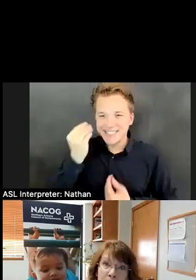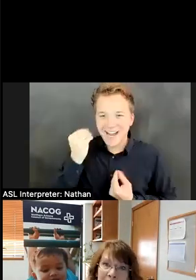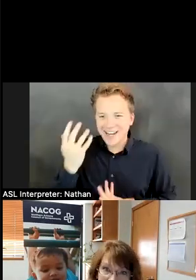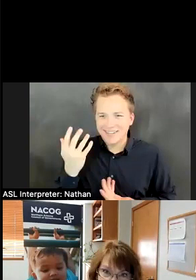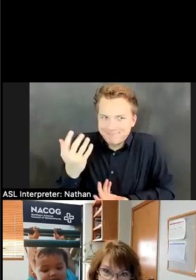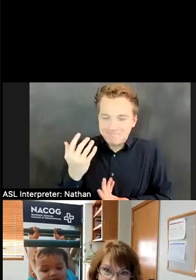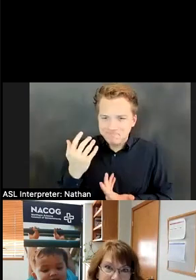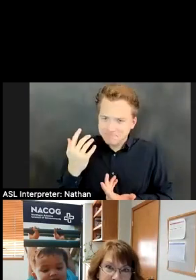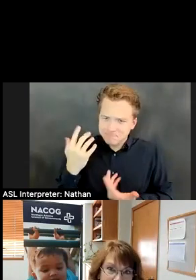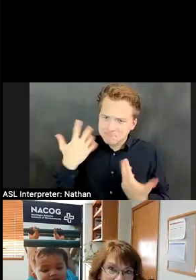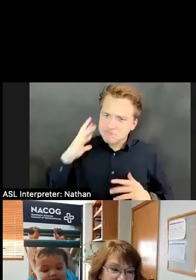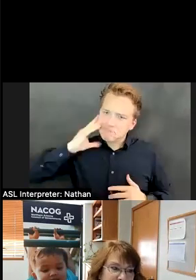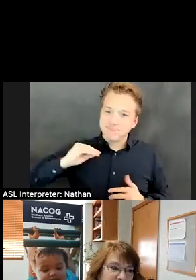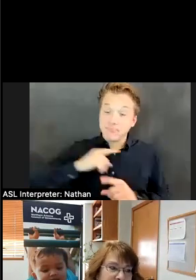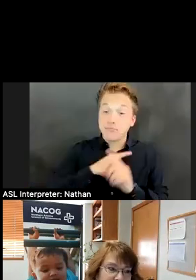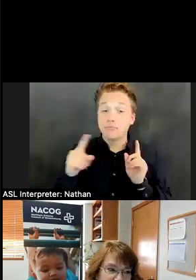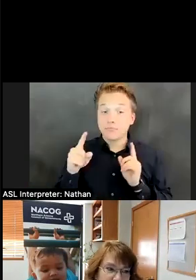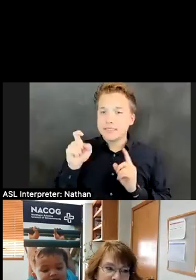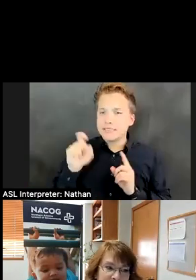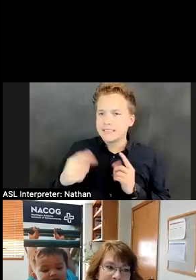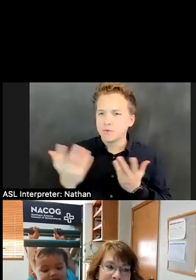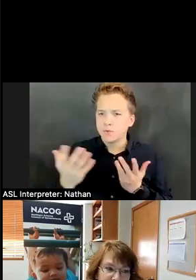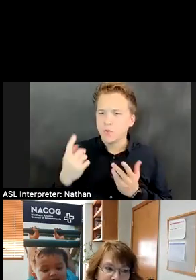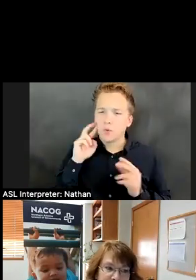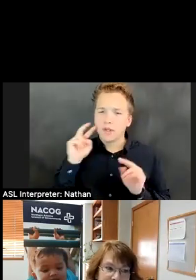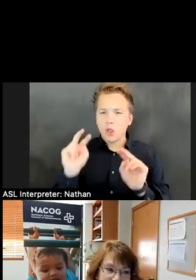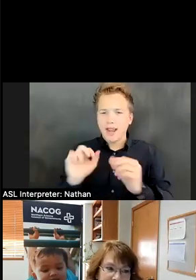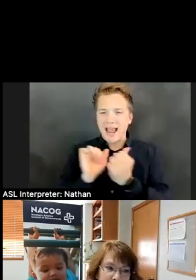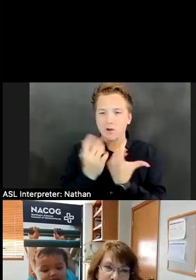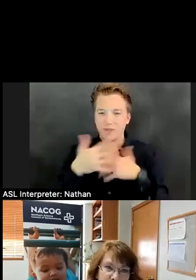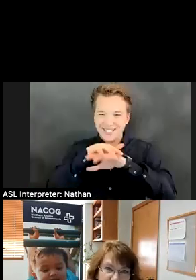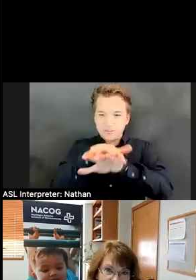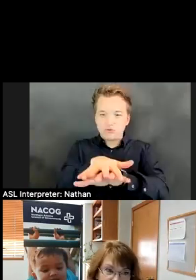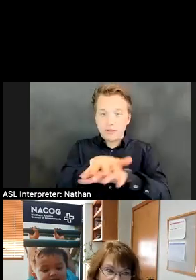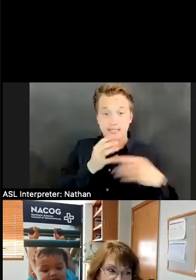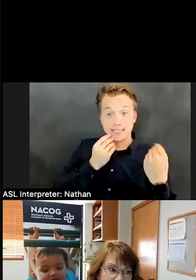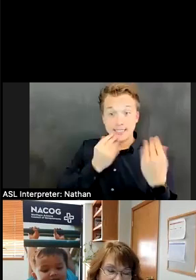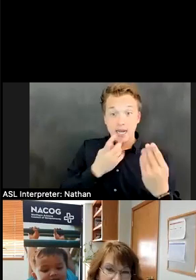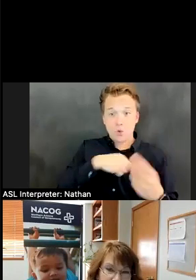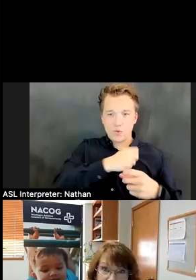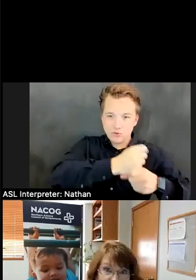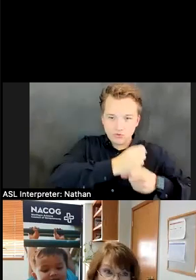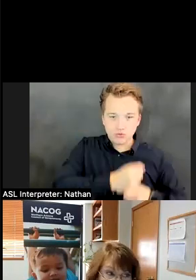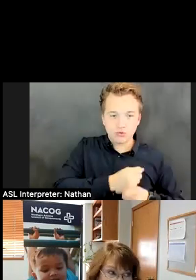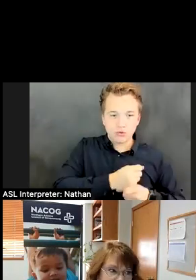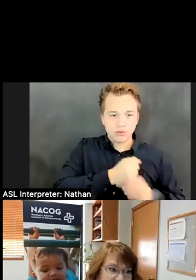What we needed, though, we wanted to look for a way to integrate the data we produced, to make it work for us.